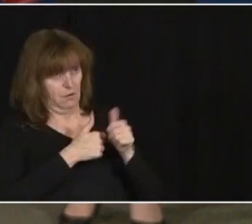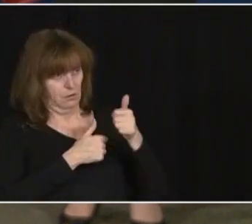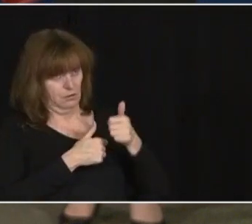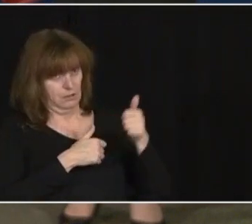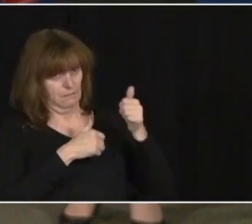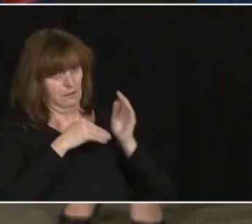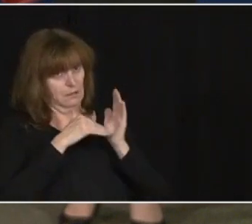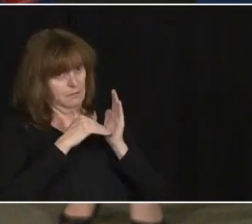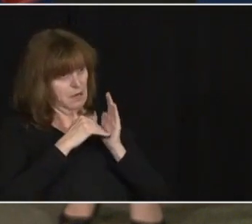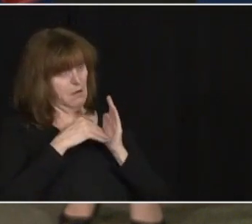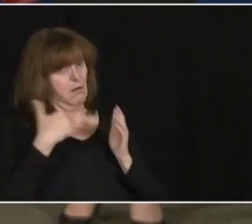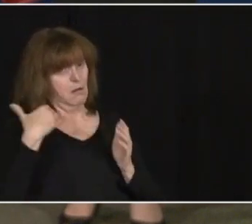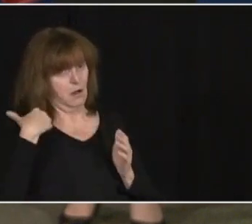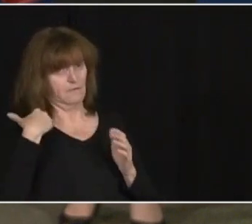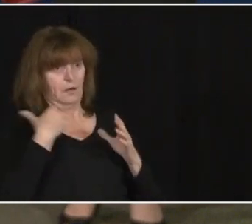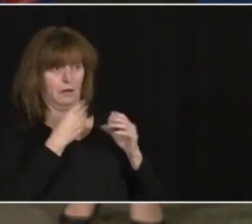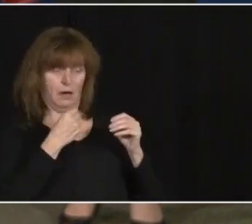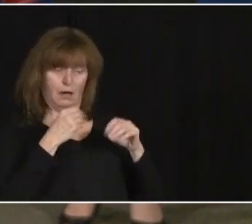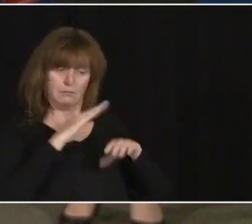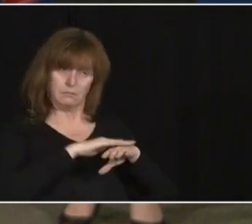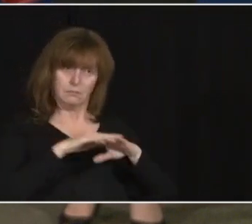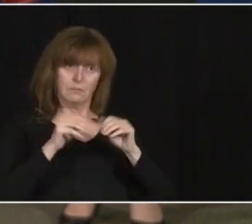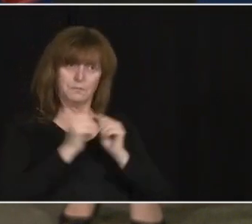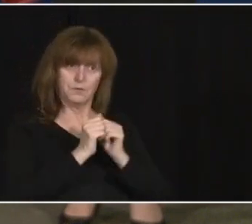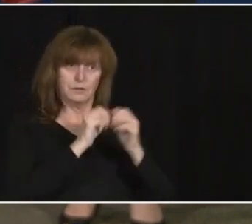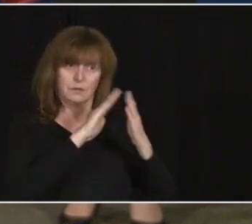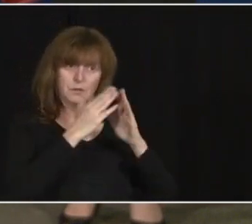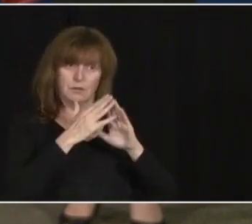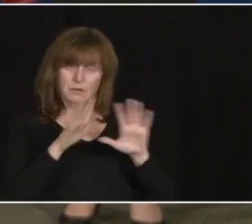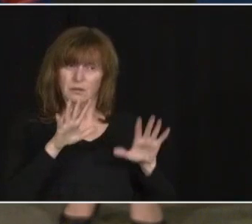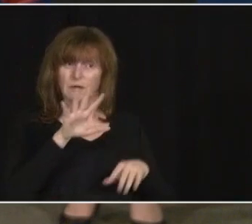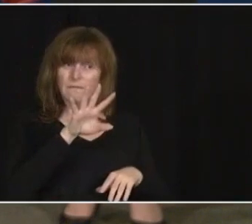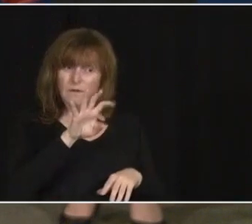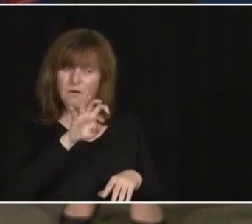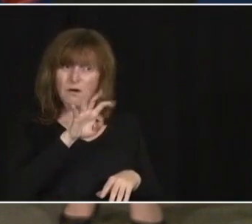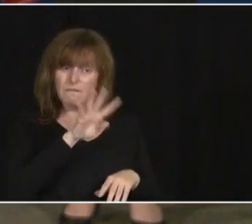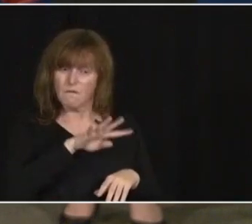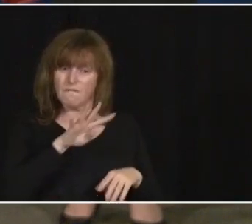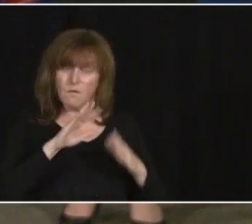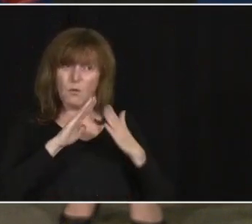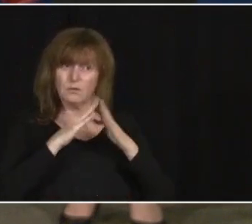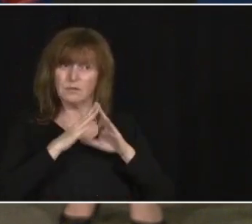advice from the chief medical officer and with the community, the municipalities, all 444 around the